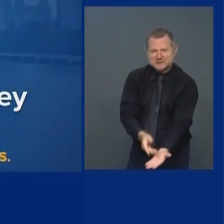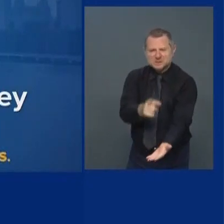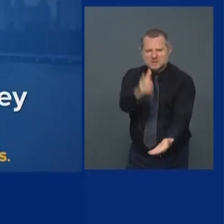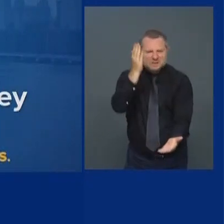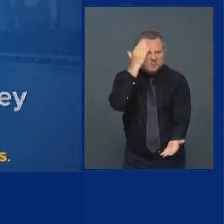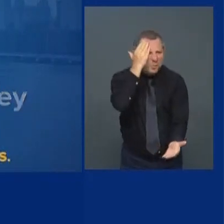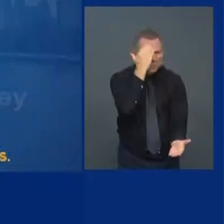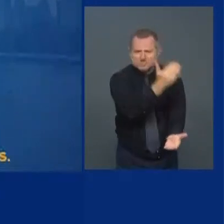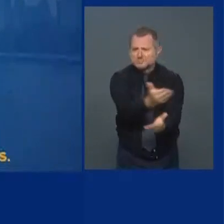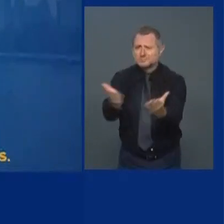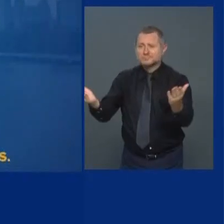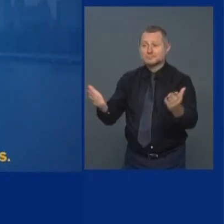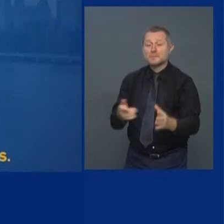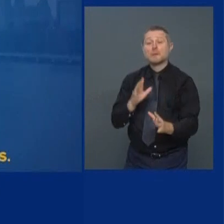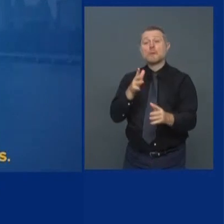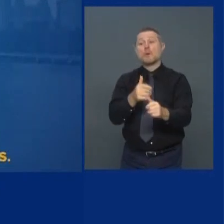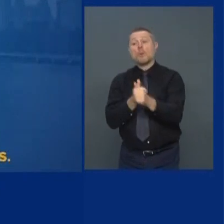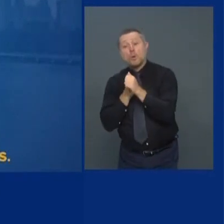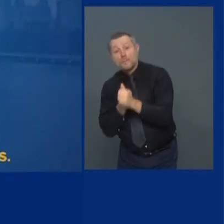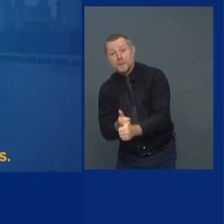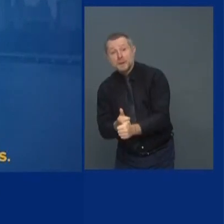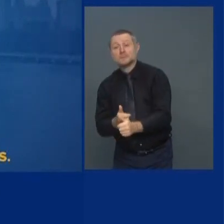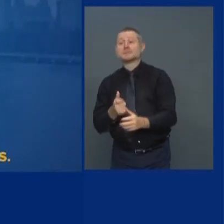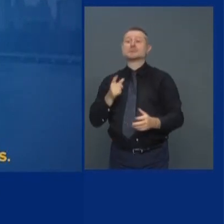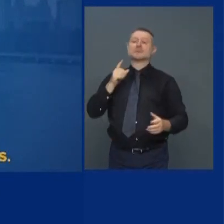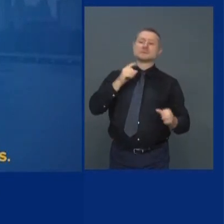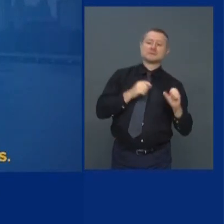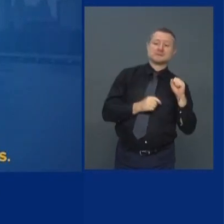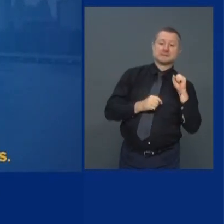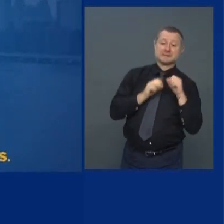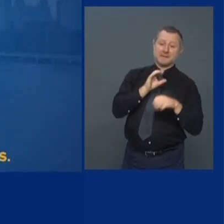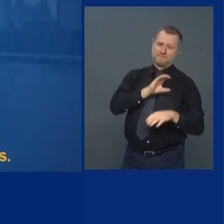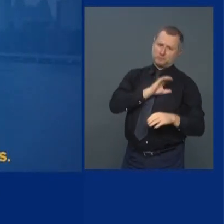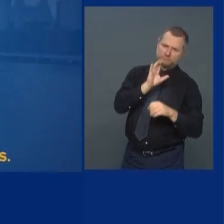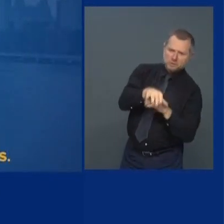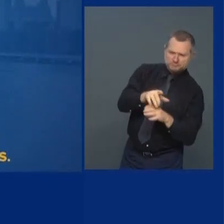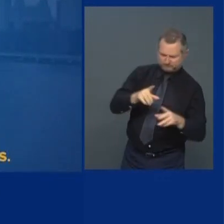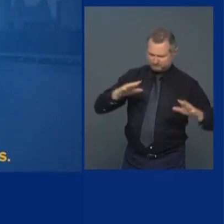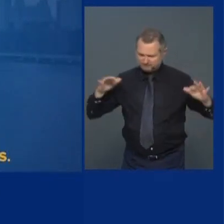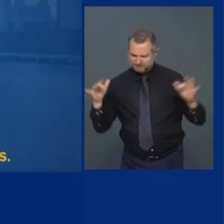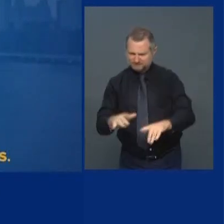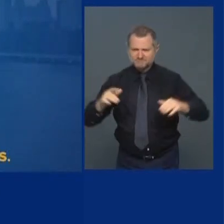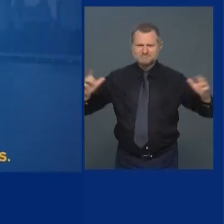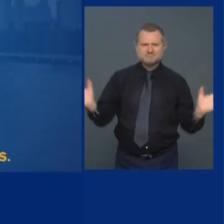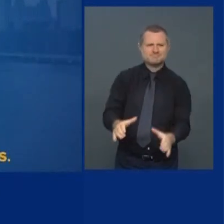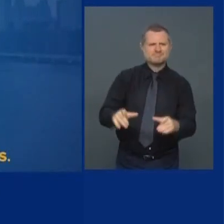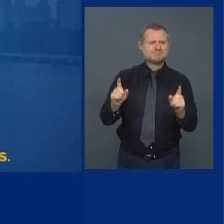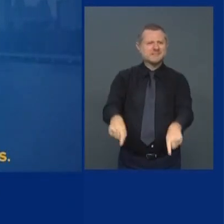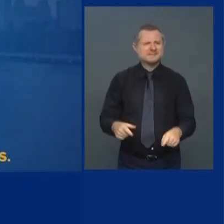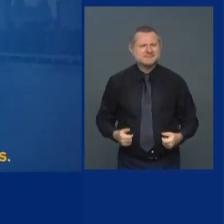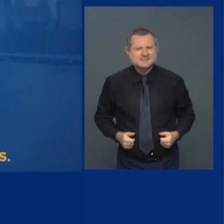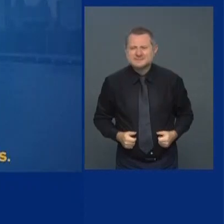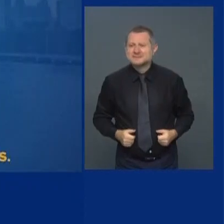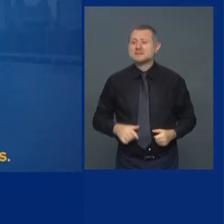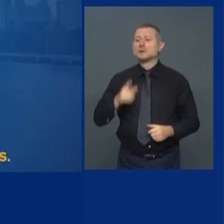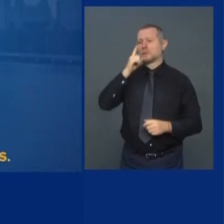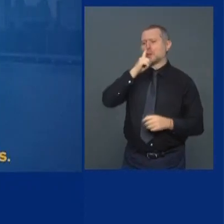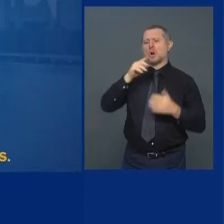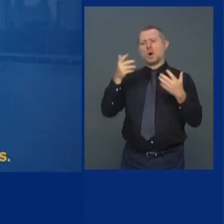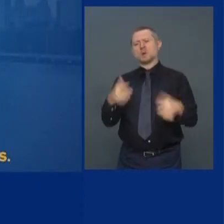THOSE ARE THE FACTS. WE KNOW THE FACTS.